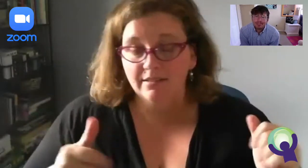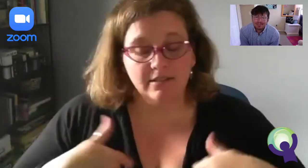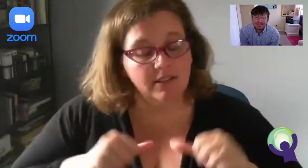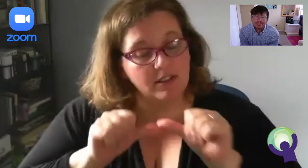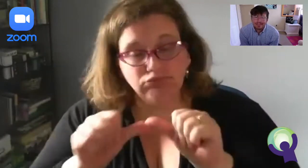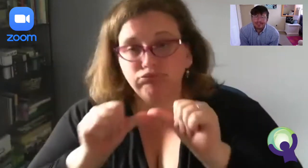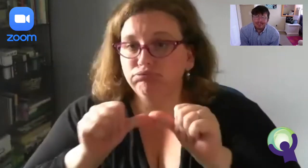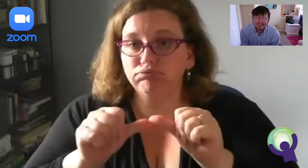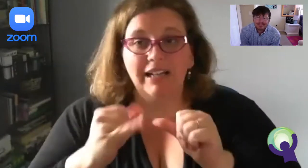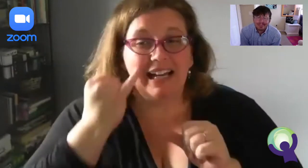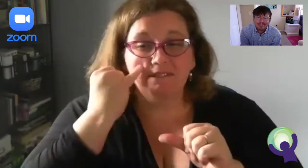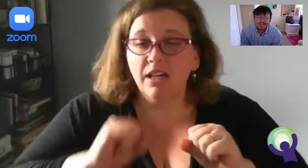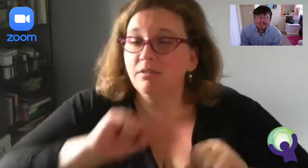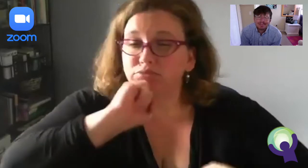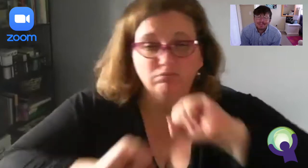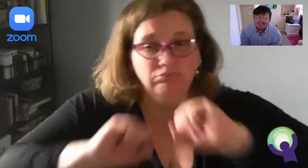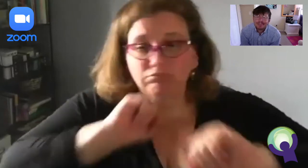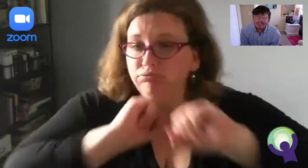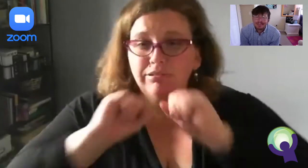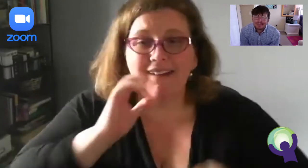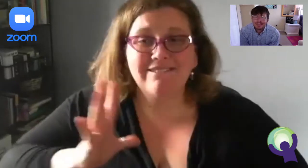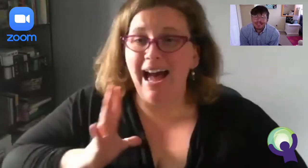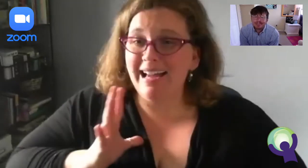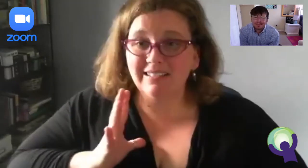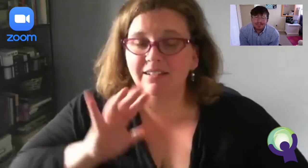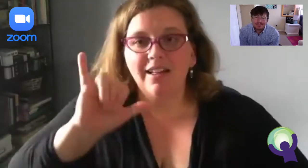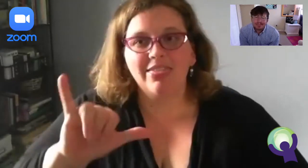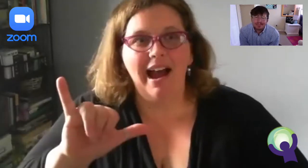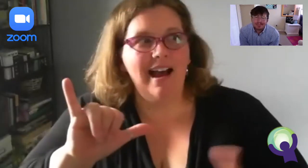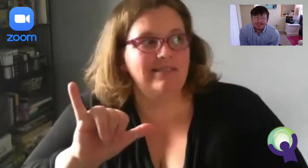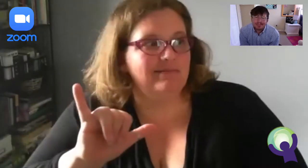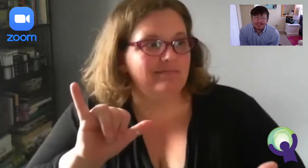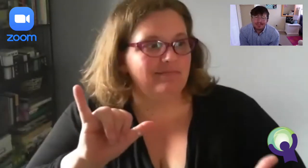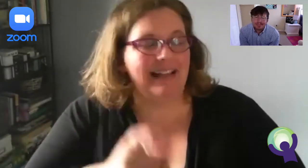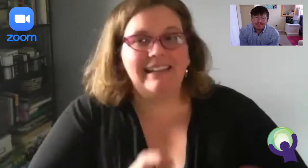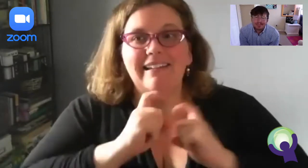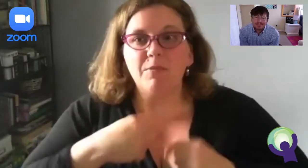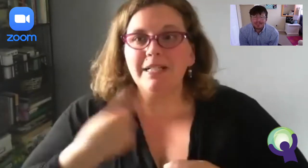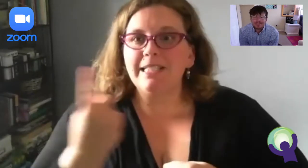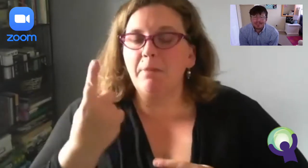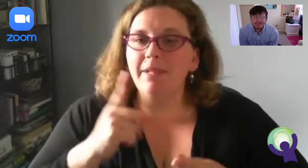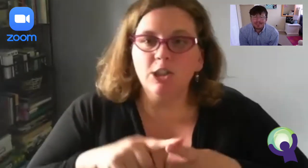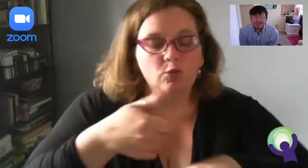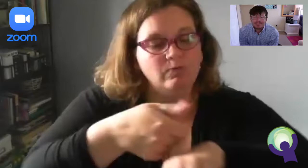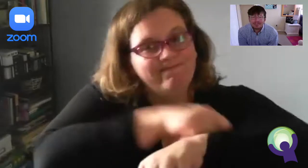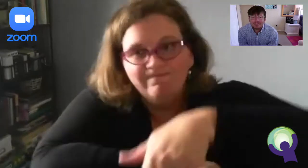I don't give up quickly. I work and work and work and I don't care if I get frustrated. That's all right with me, it just gives